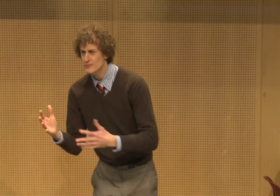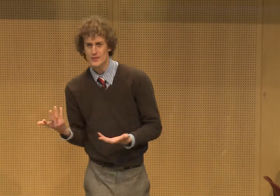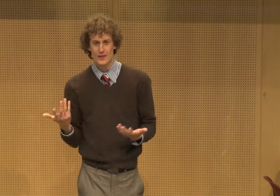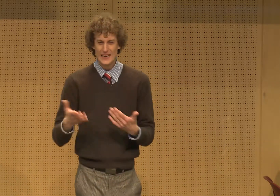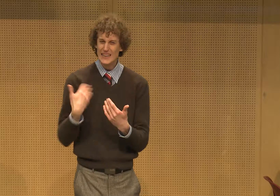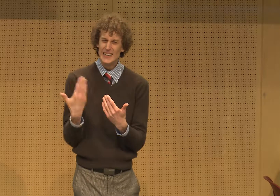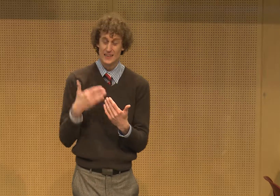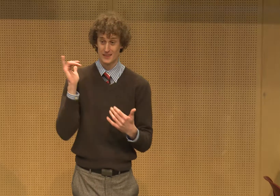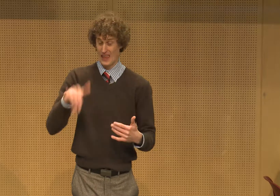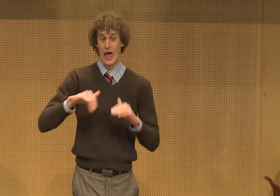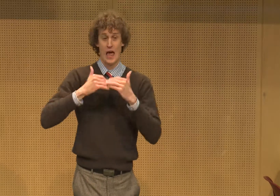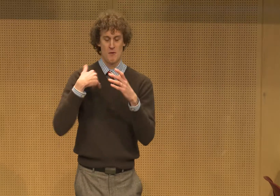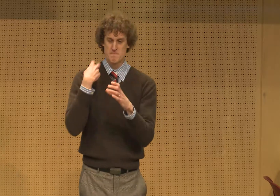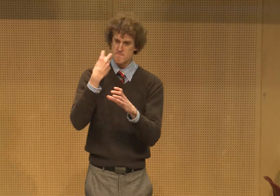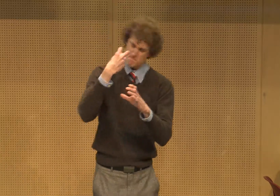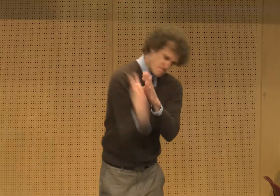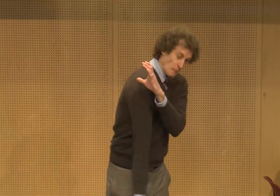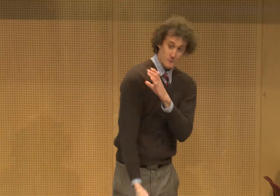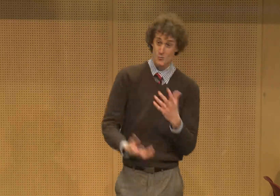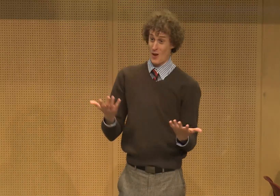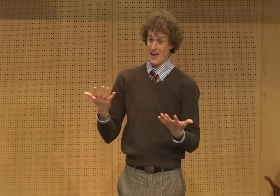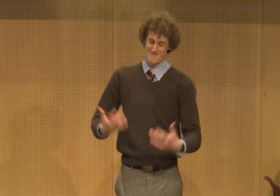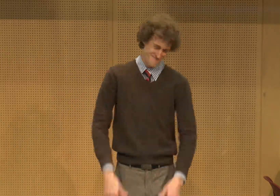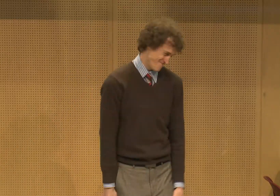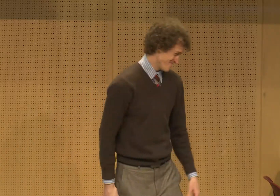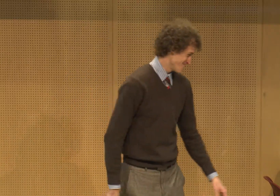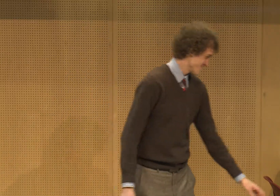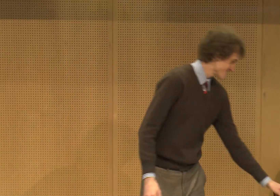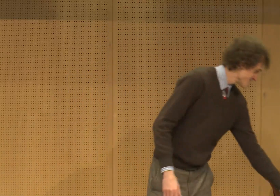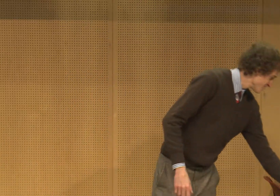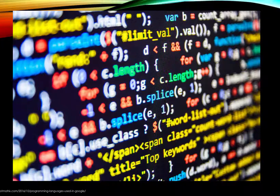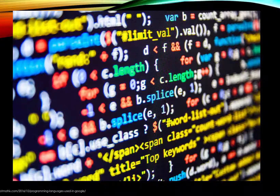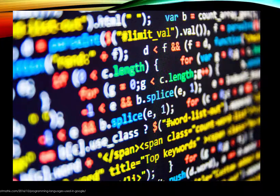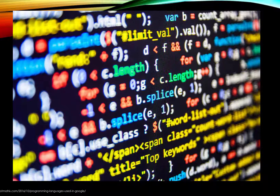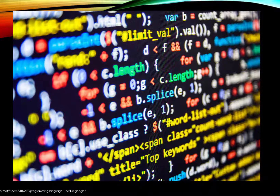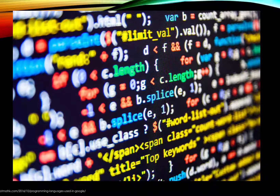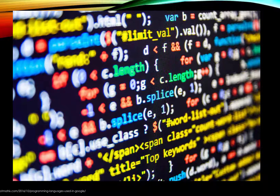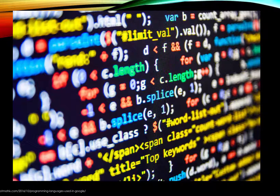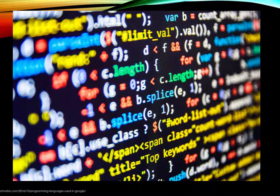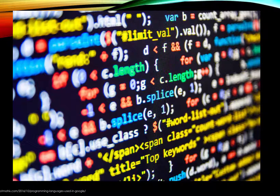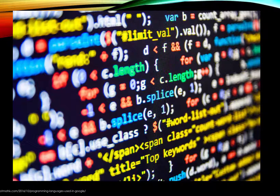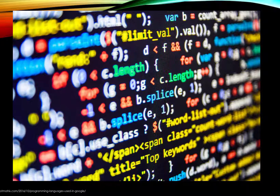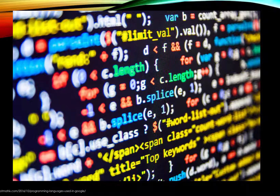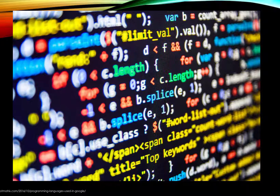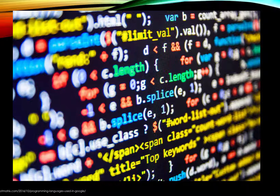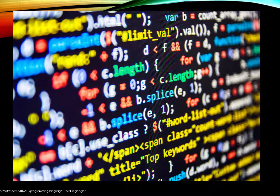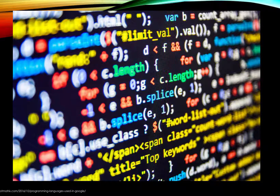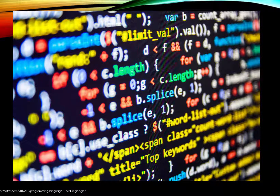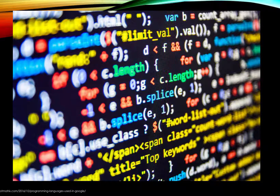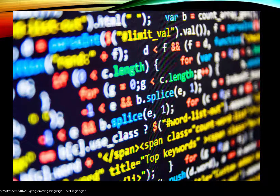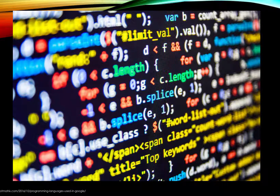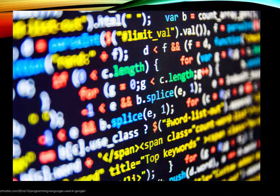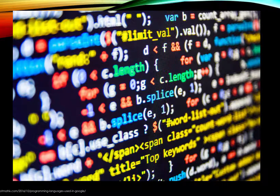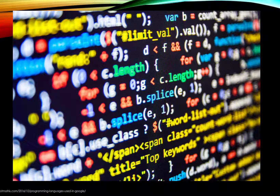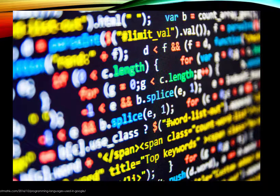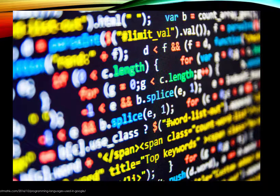I could just get it right there online. It was terrific. And for me, that's how I really got into all of the computing that I was doing.